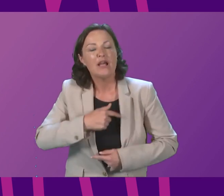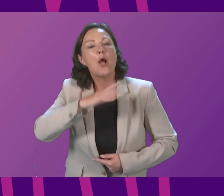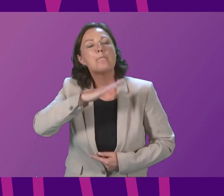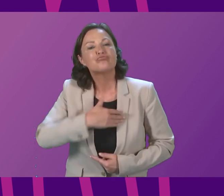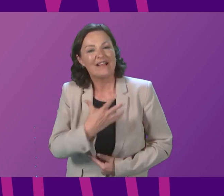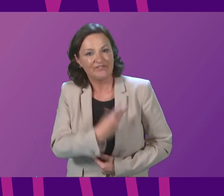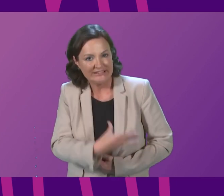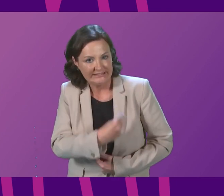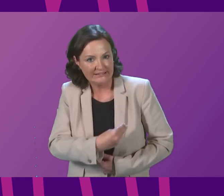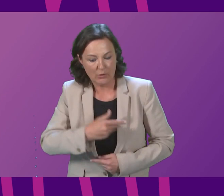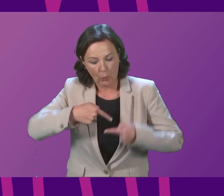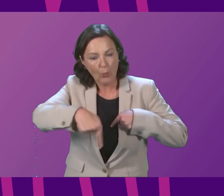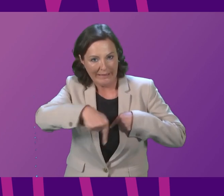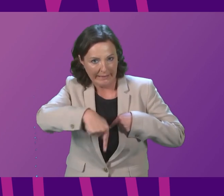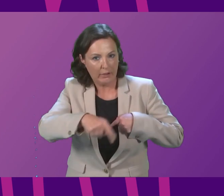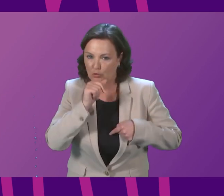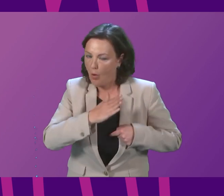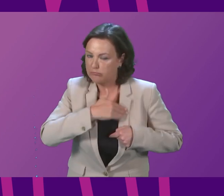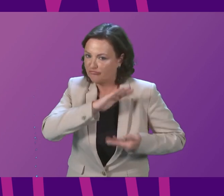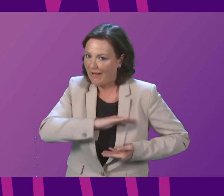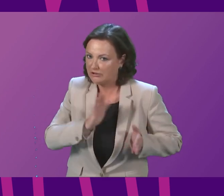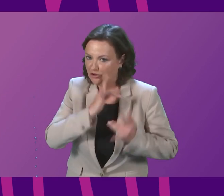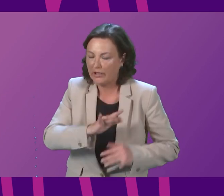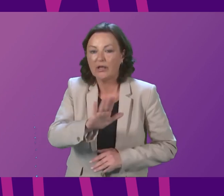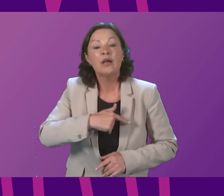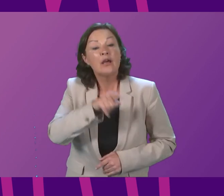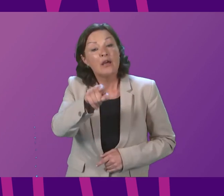and is supported by national health service boards and third sector partners.